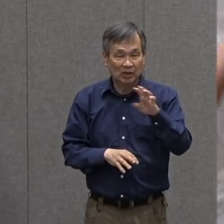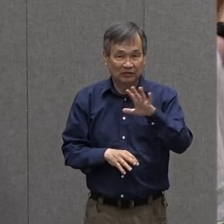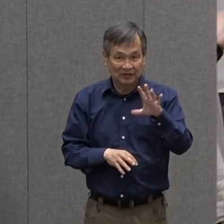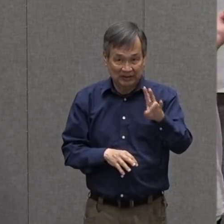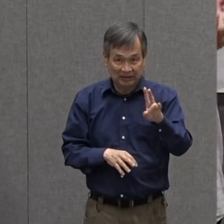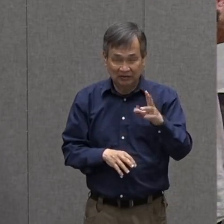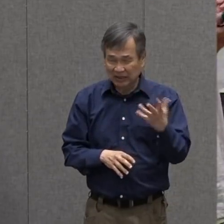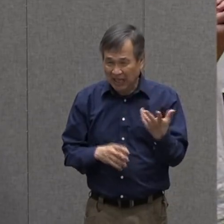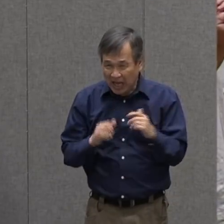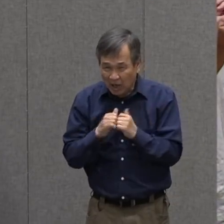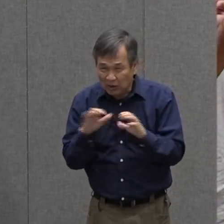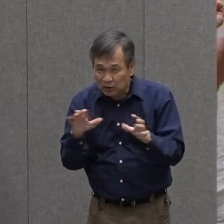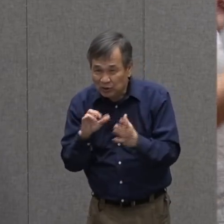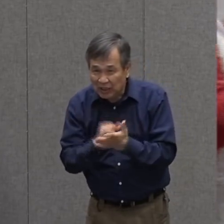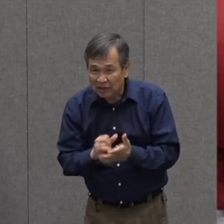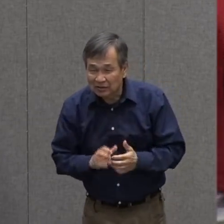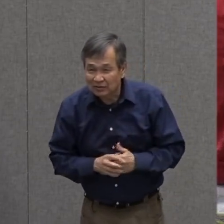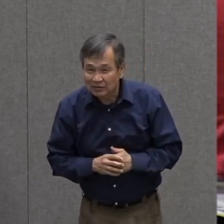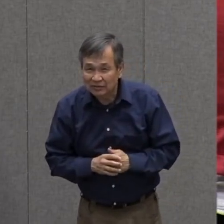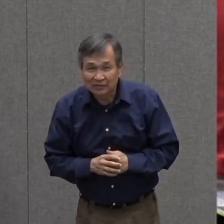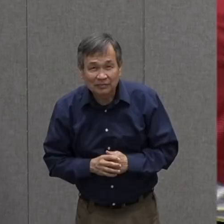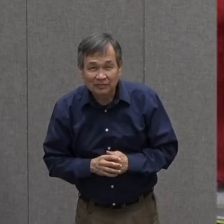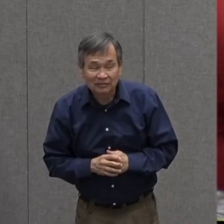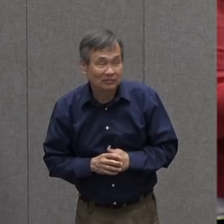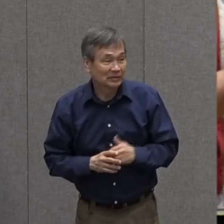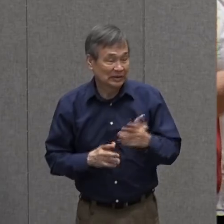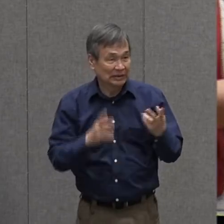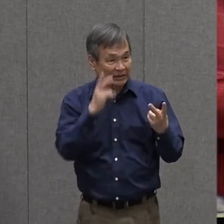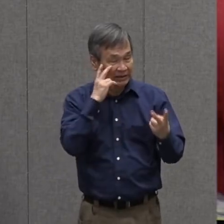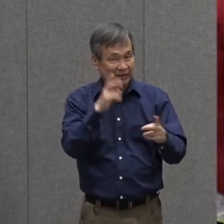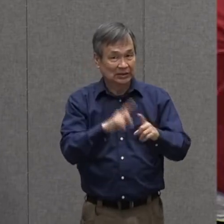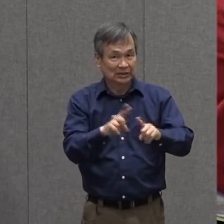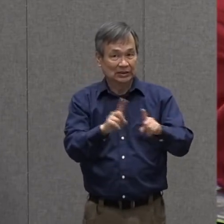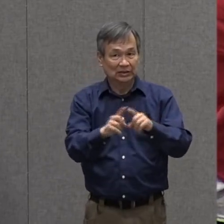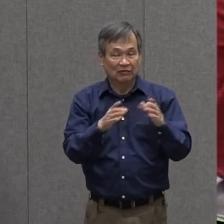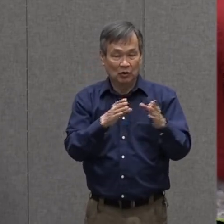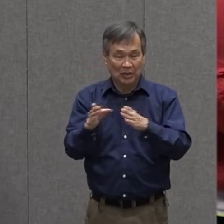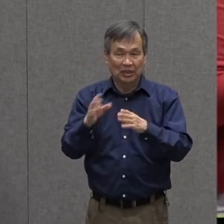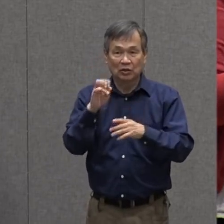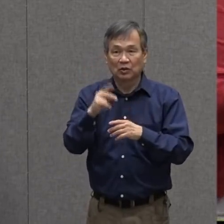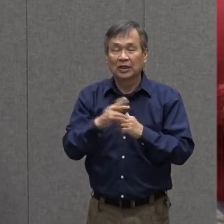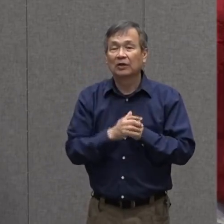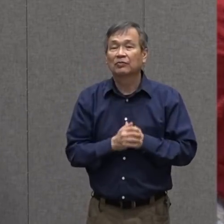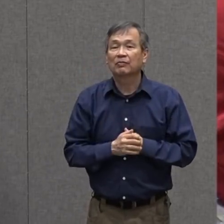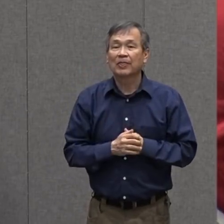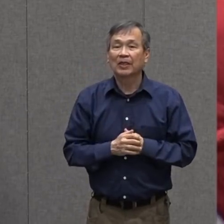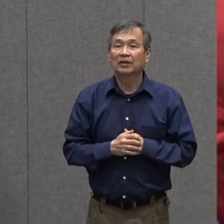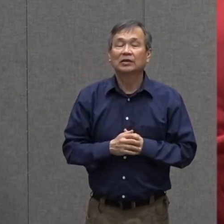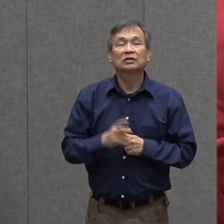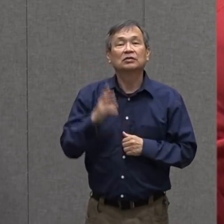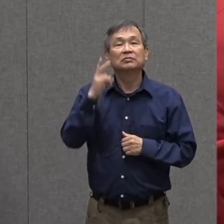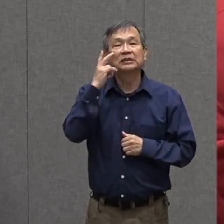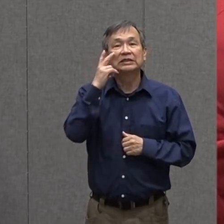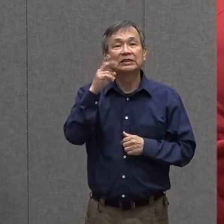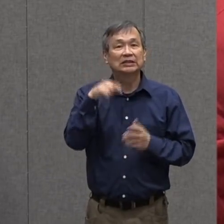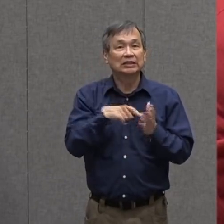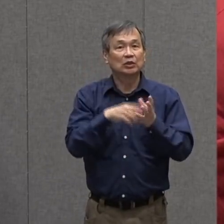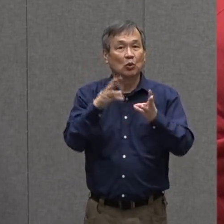So how can I do that? Well let's see. So a couple of ways we could do that. Maybe some of you have seen it done this way,